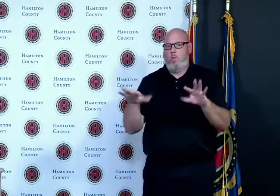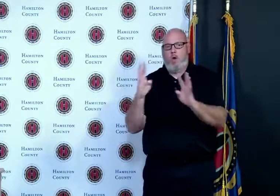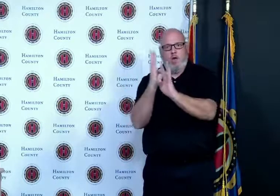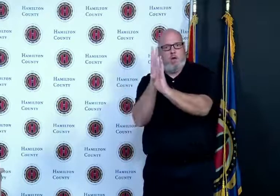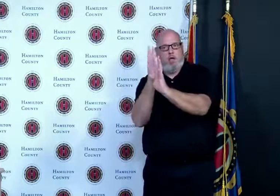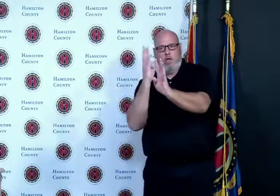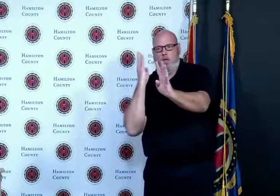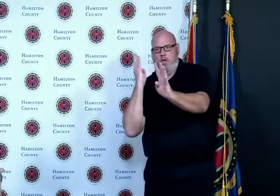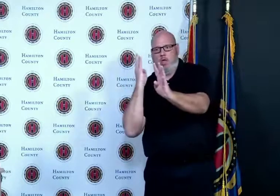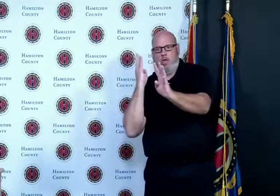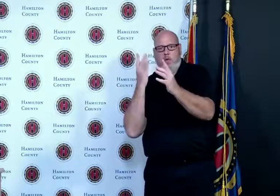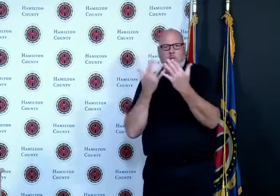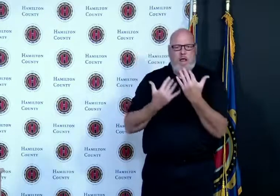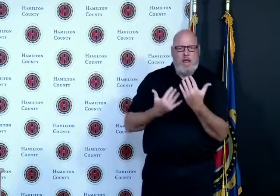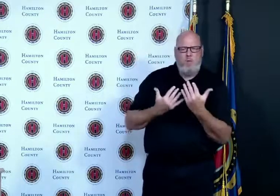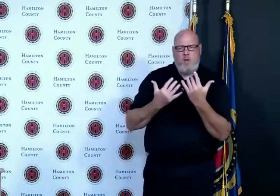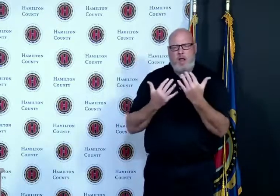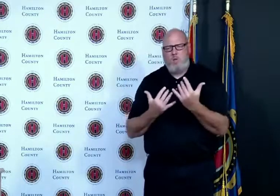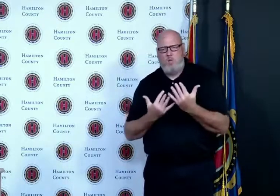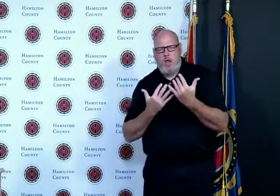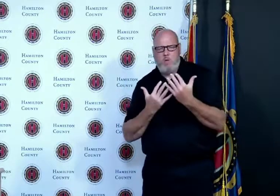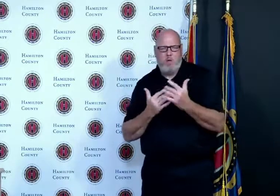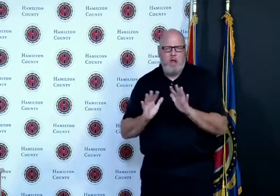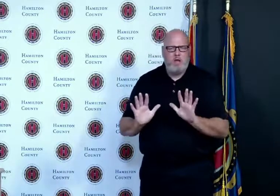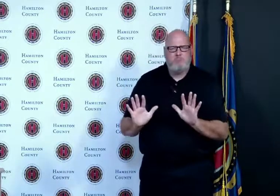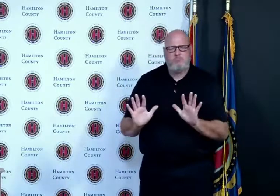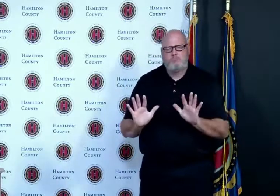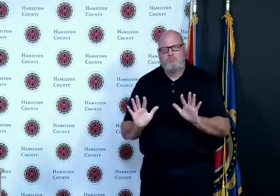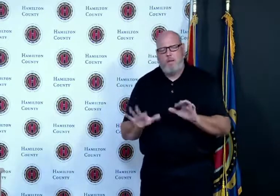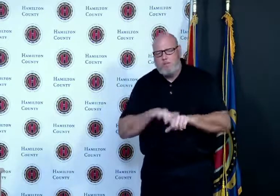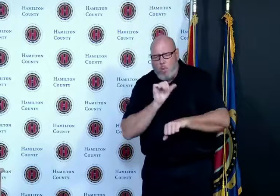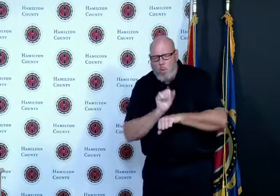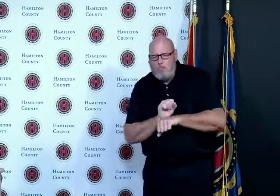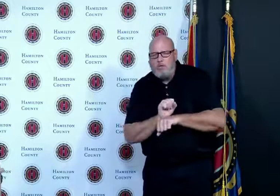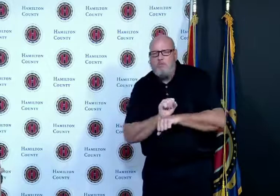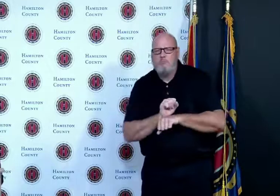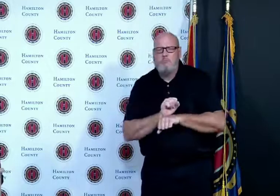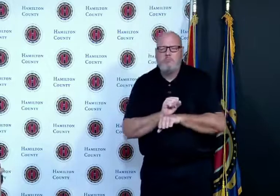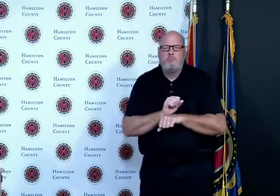or family struggling to get an appointment you heard about the scarcity of the vaccine